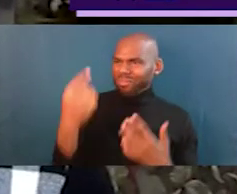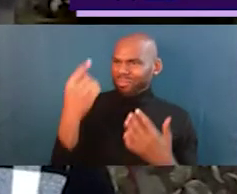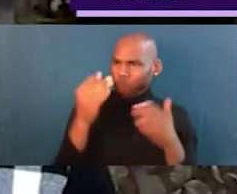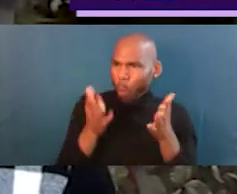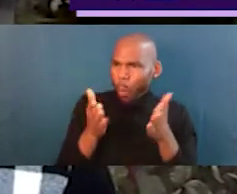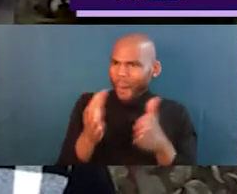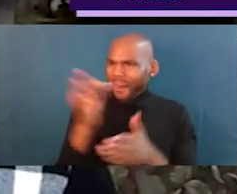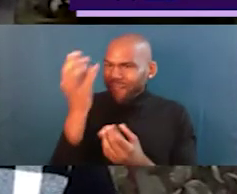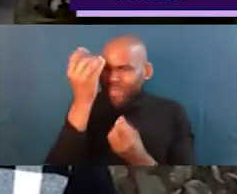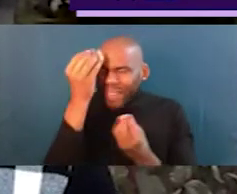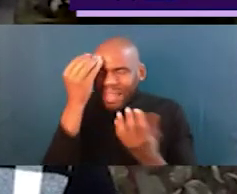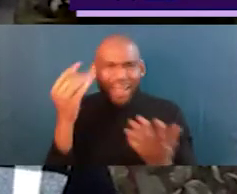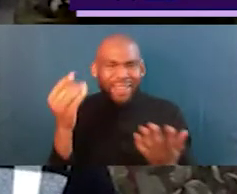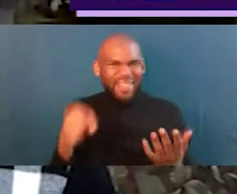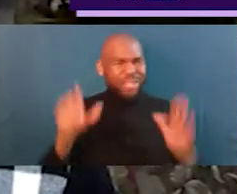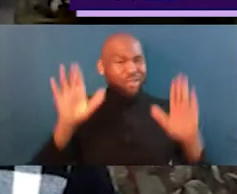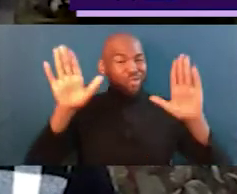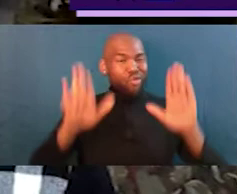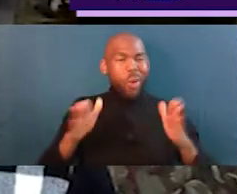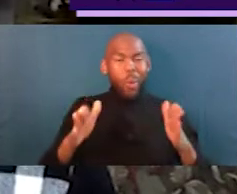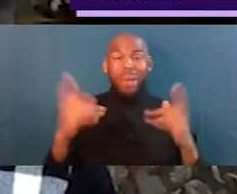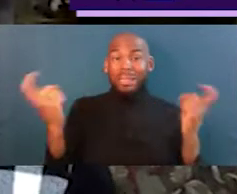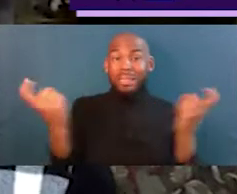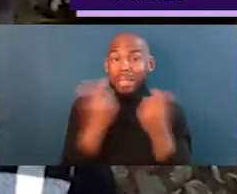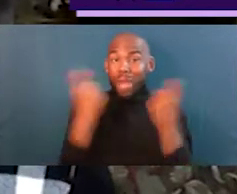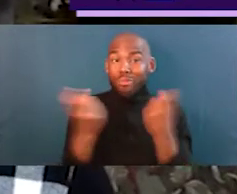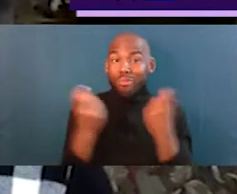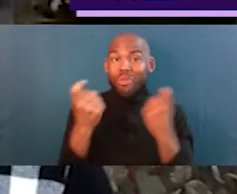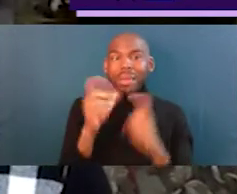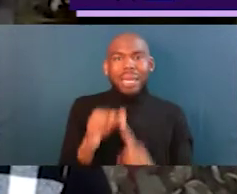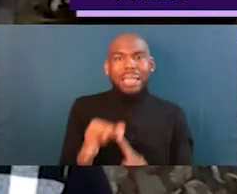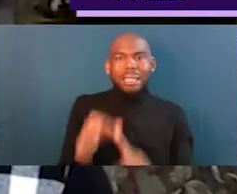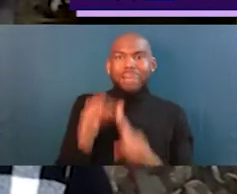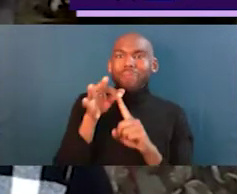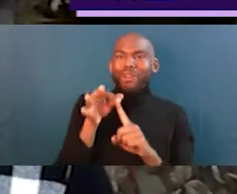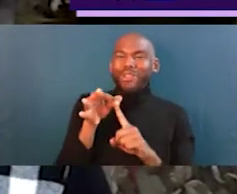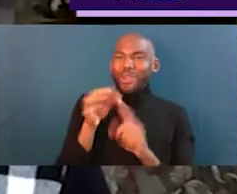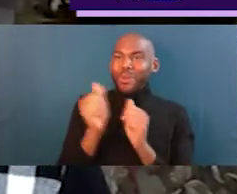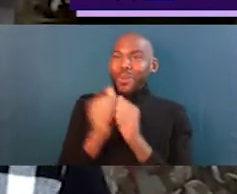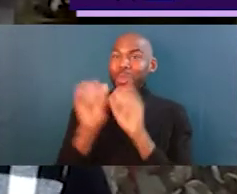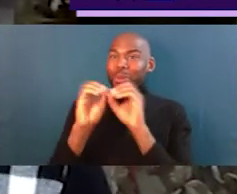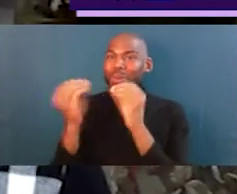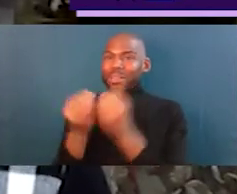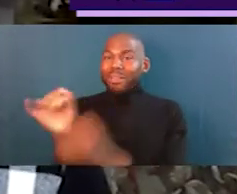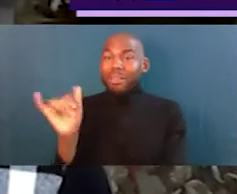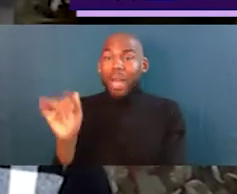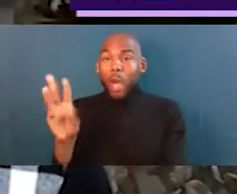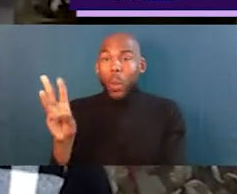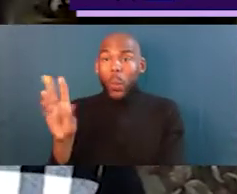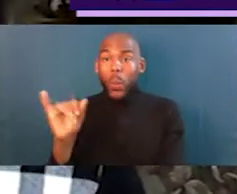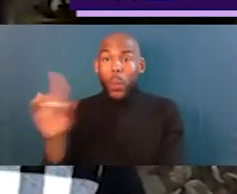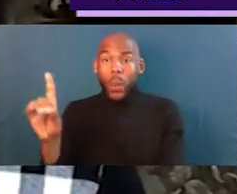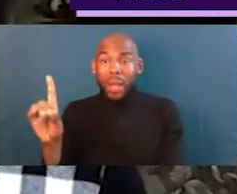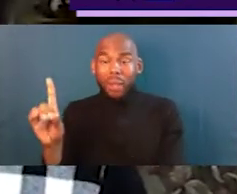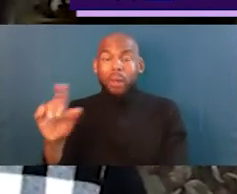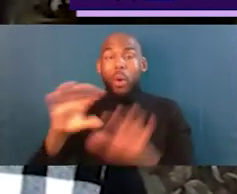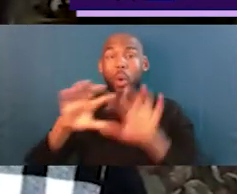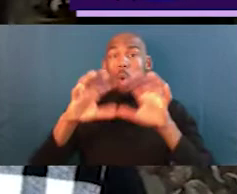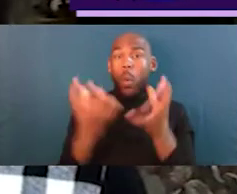a great way of celebrating this day, especially with an organization such as WID. Global Accessibility